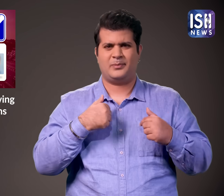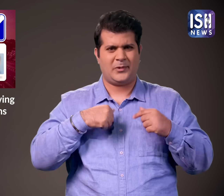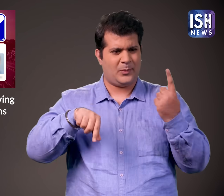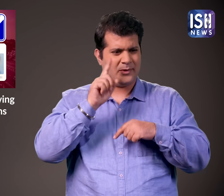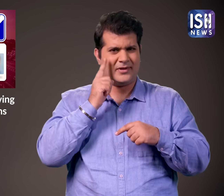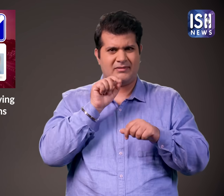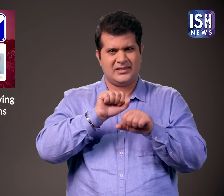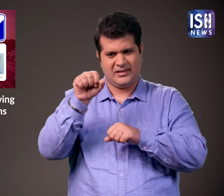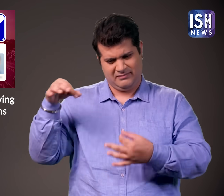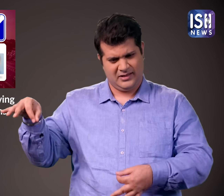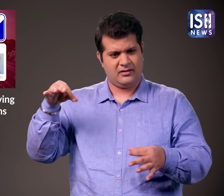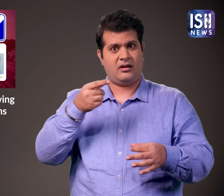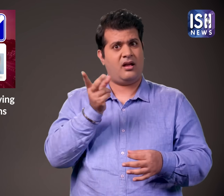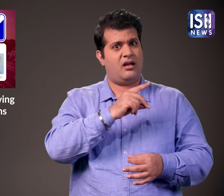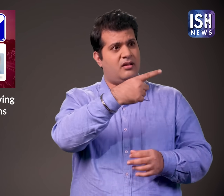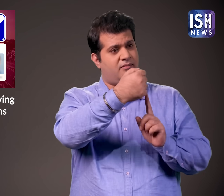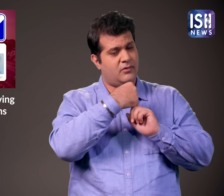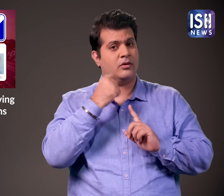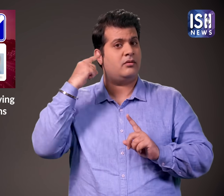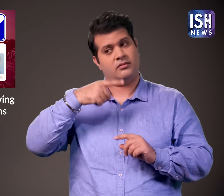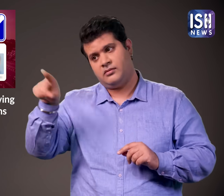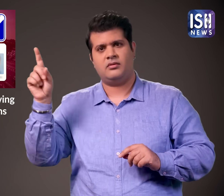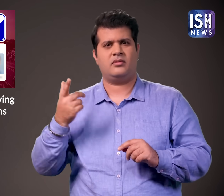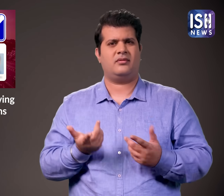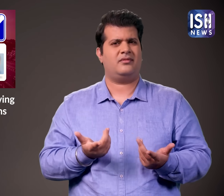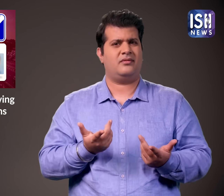Even if they have a valid disability certificate, they are forced to take a special test.